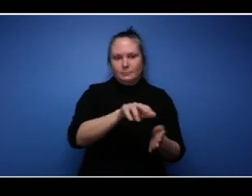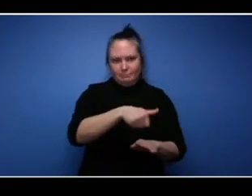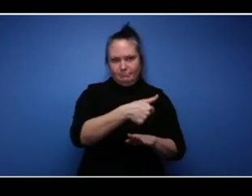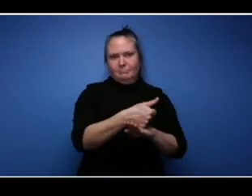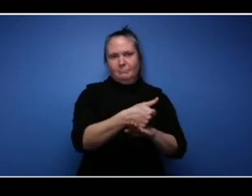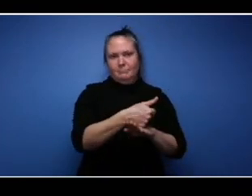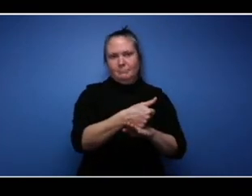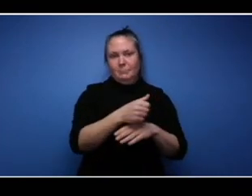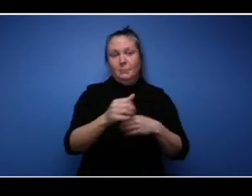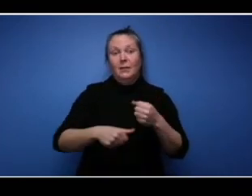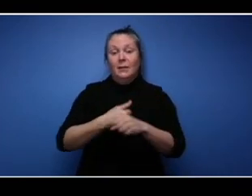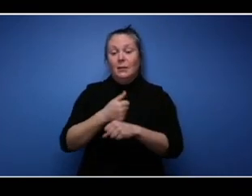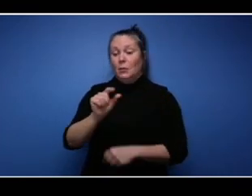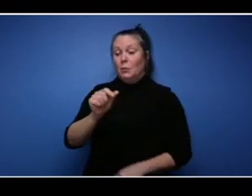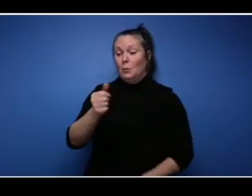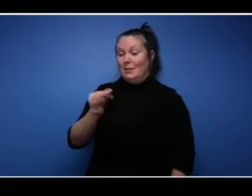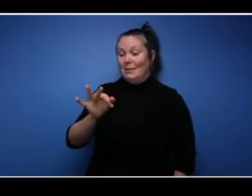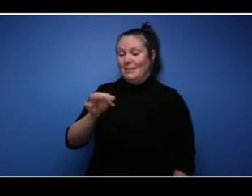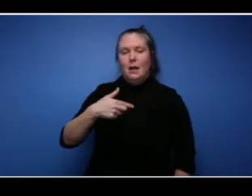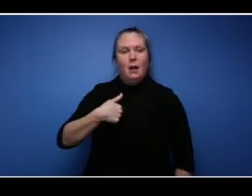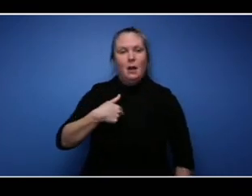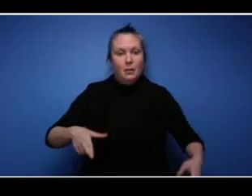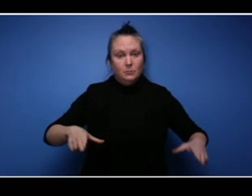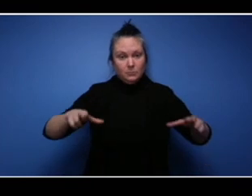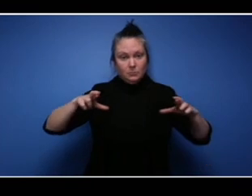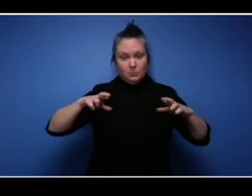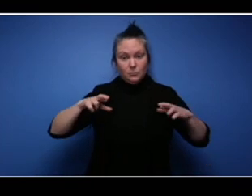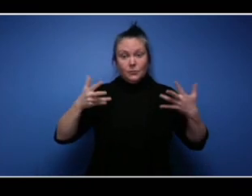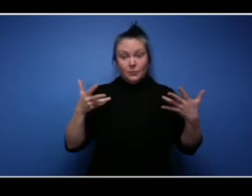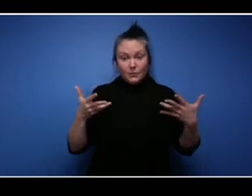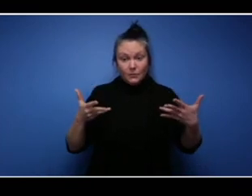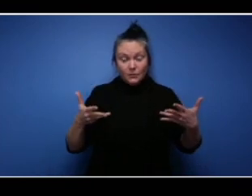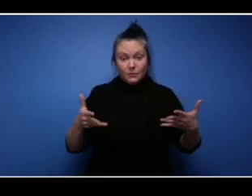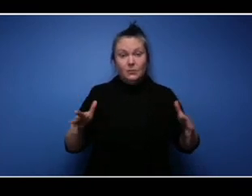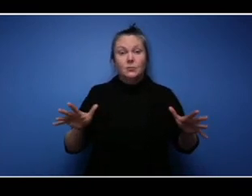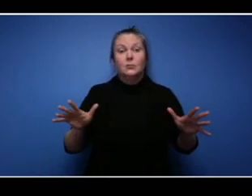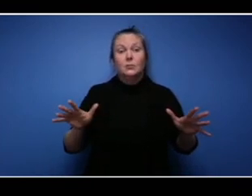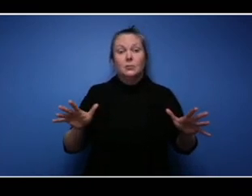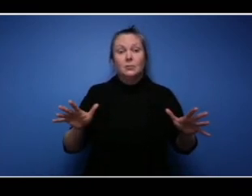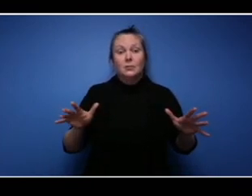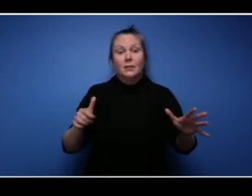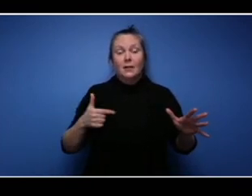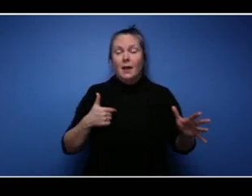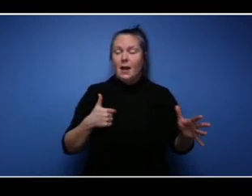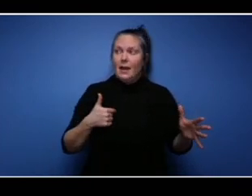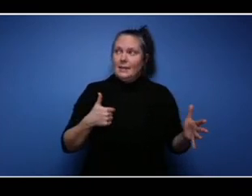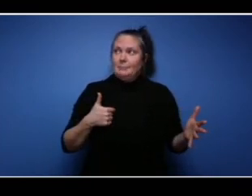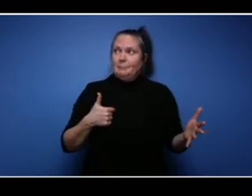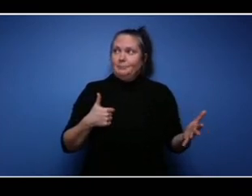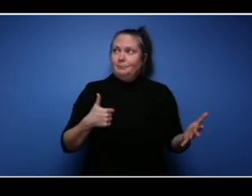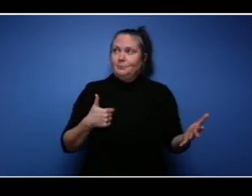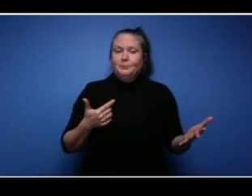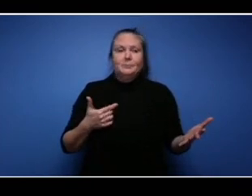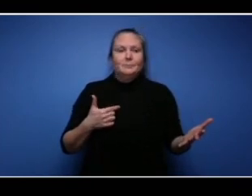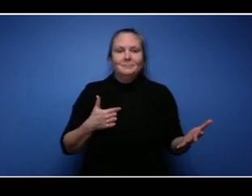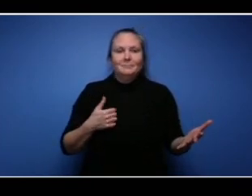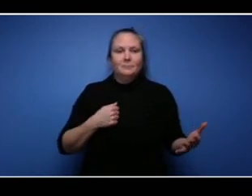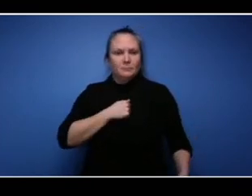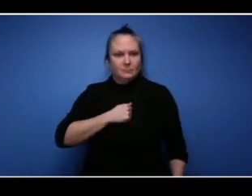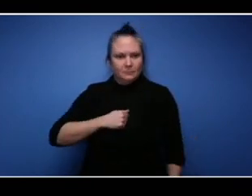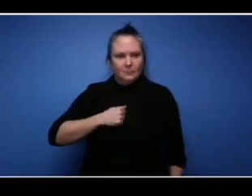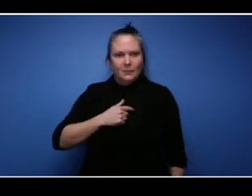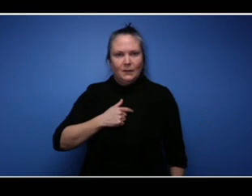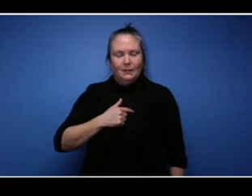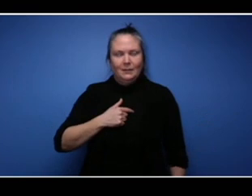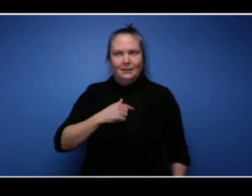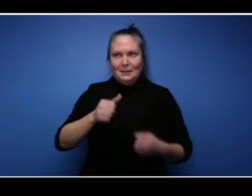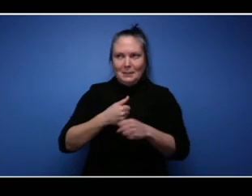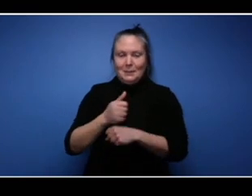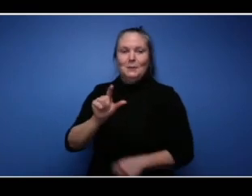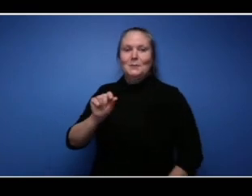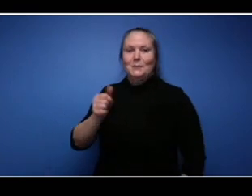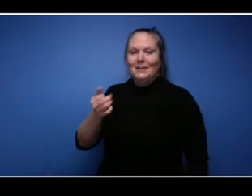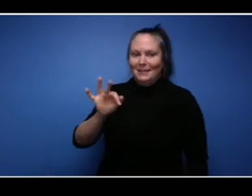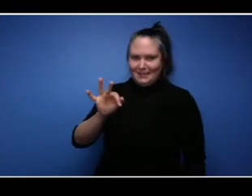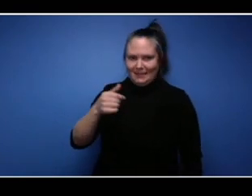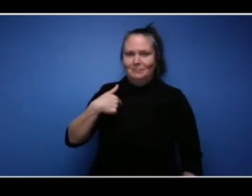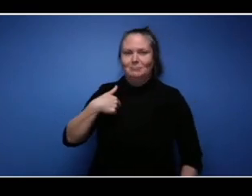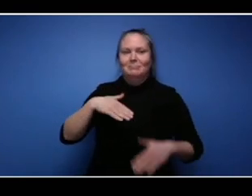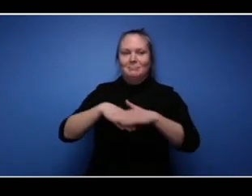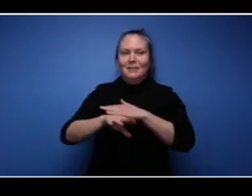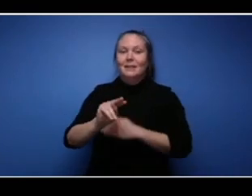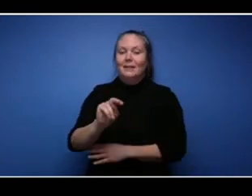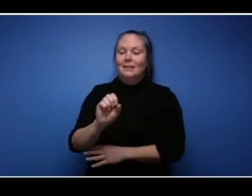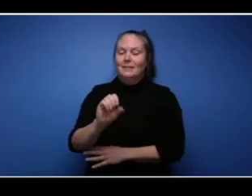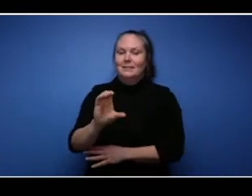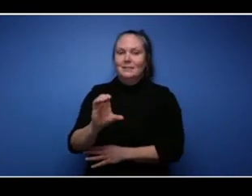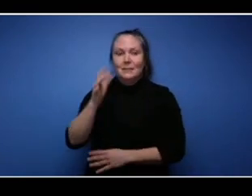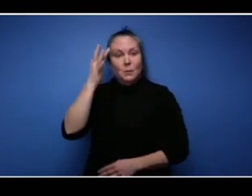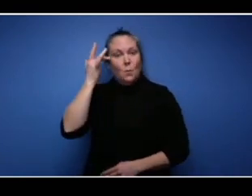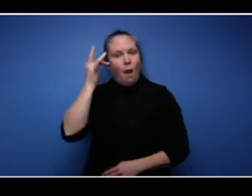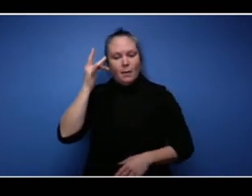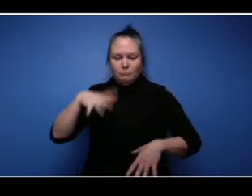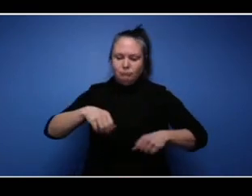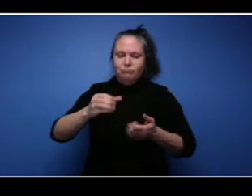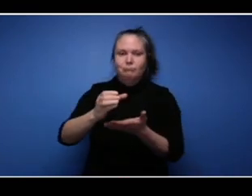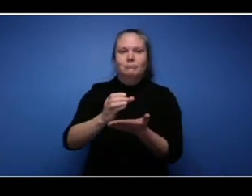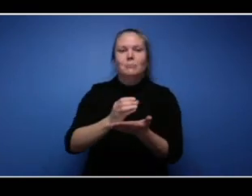um sorry. In 2019 I attended NSCC to study professional photography and while I was sitting